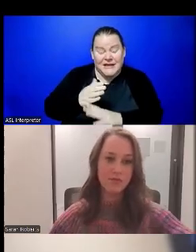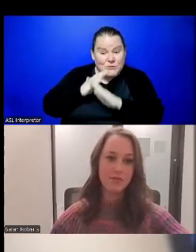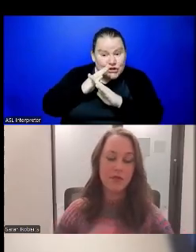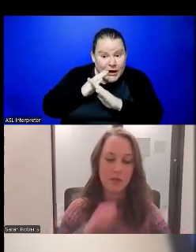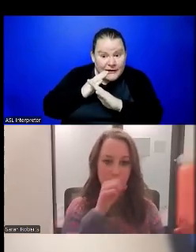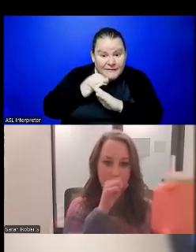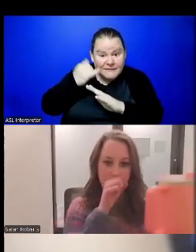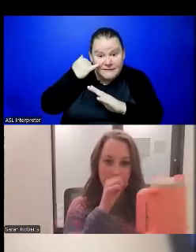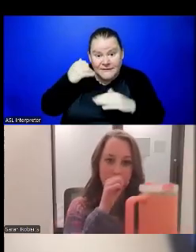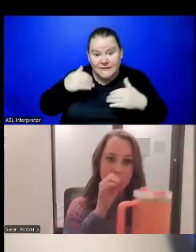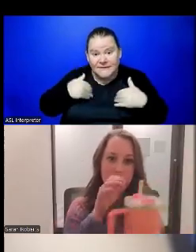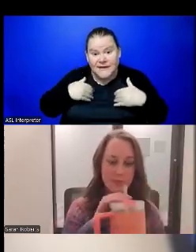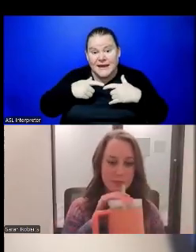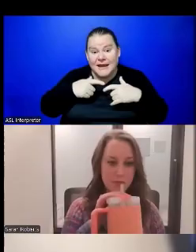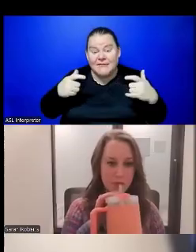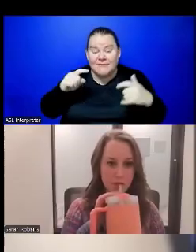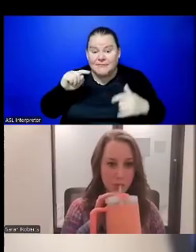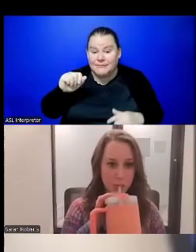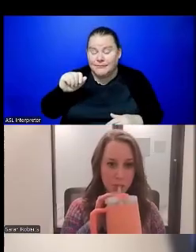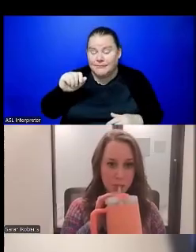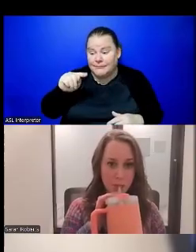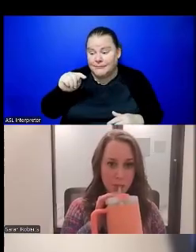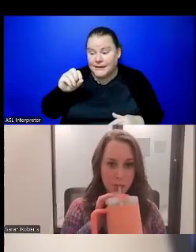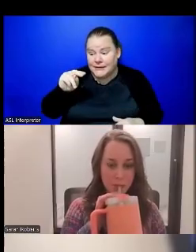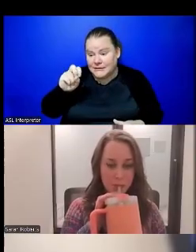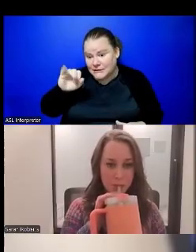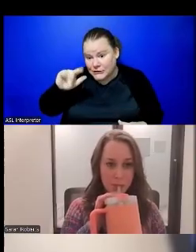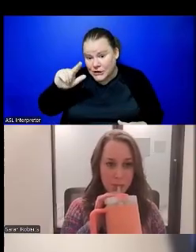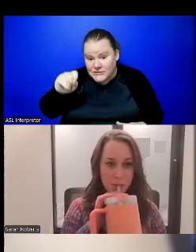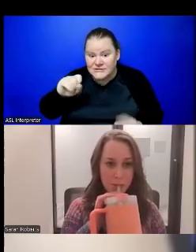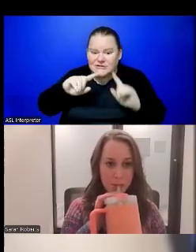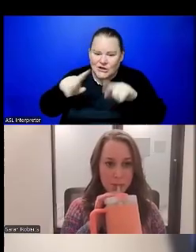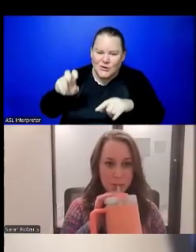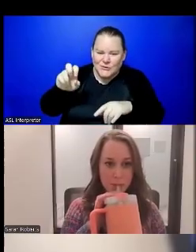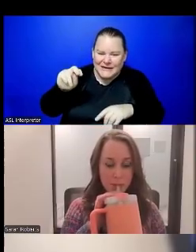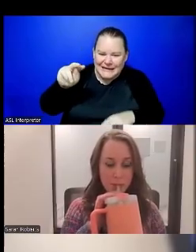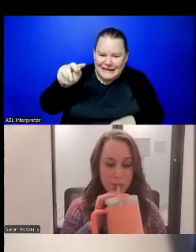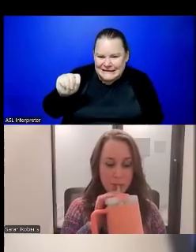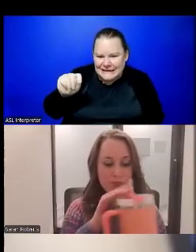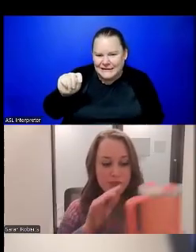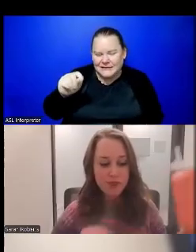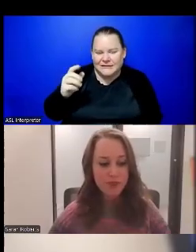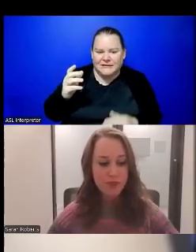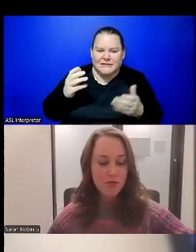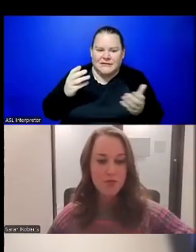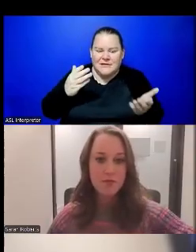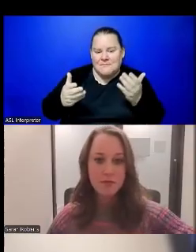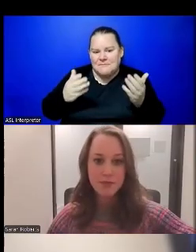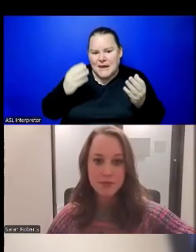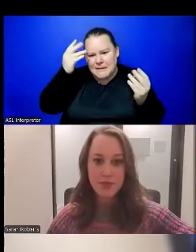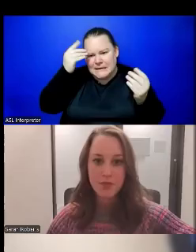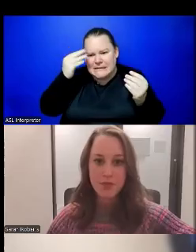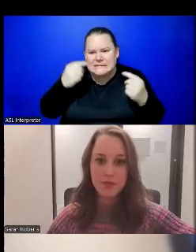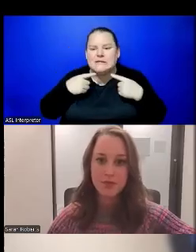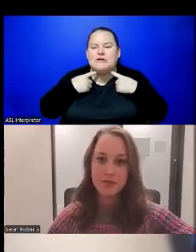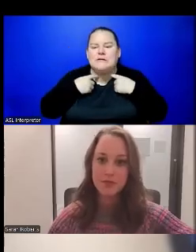large tonsils, large adenoids, they'll see an ENT provider might consider getting their tonsils and adenoids out. So